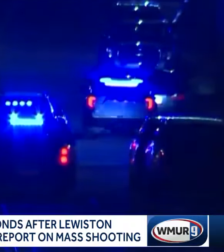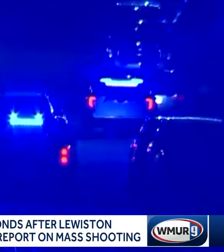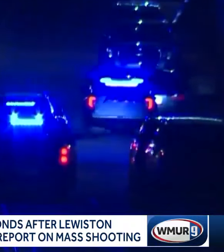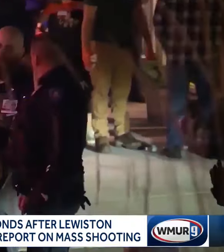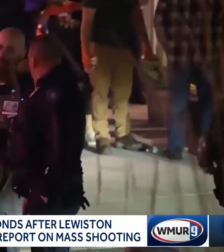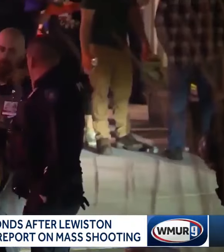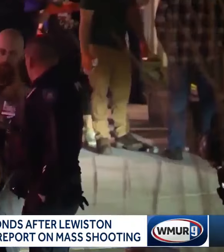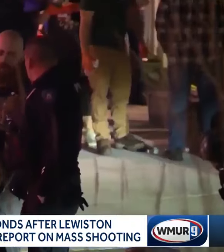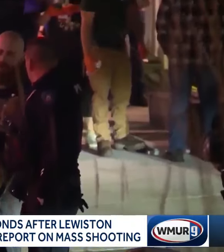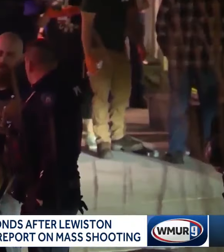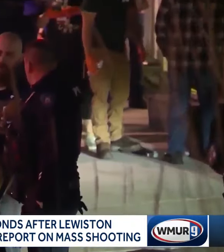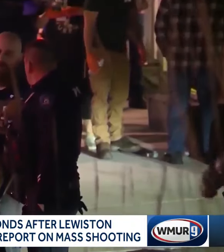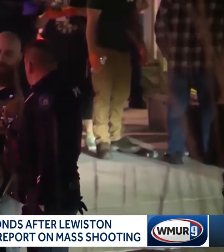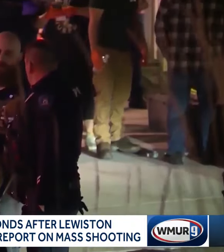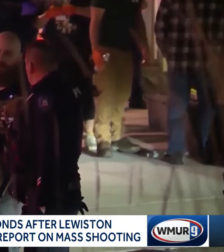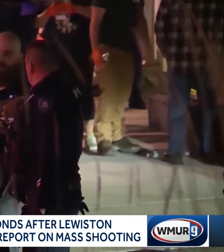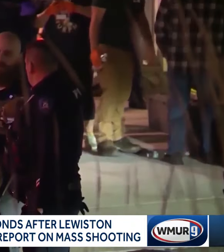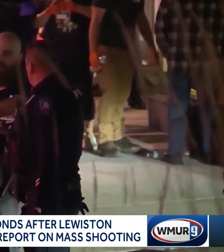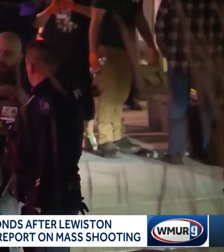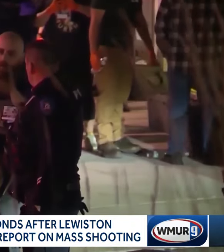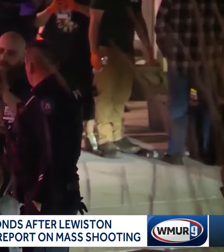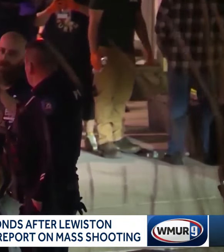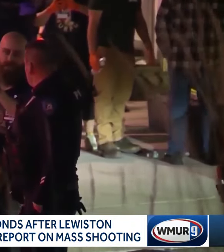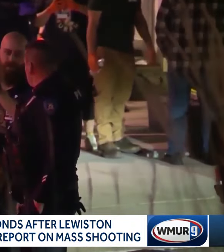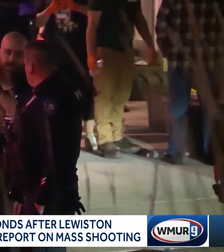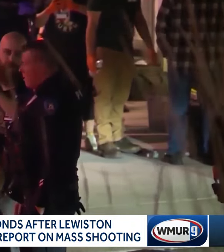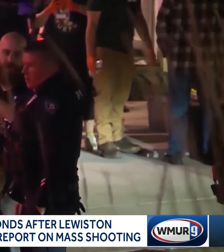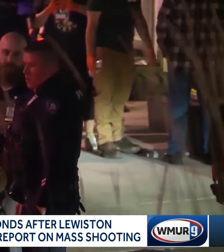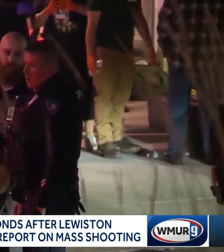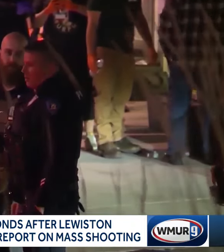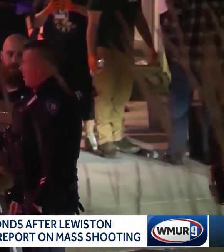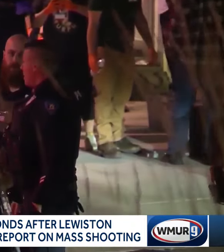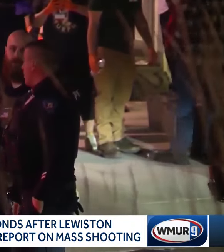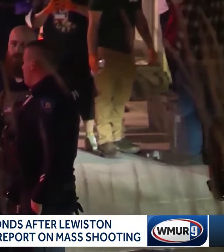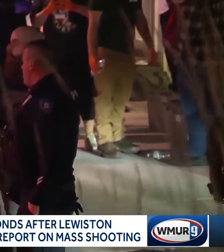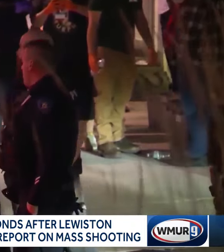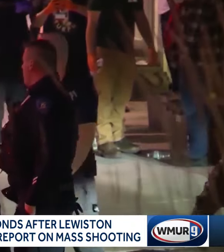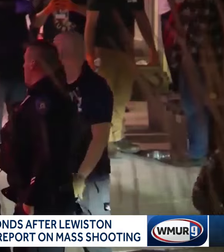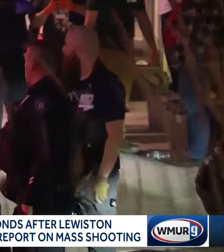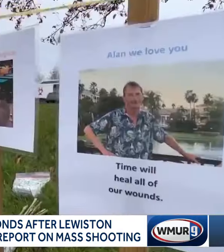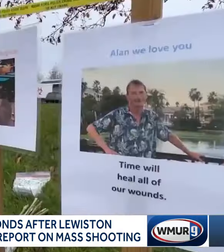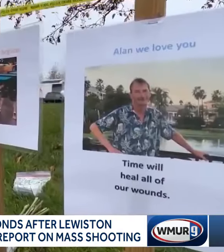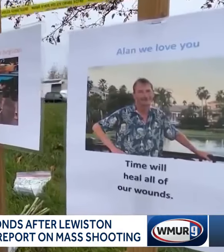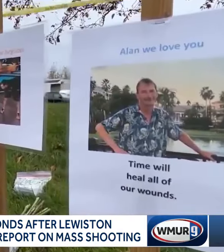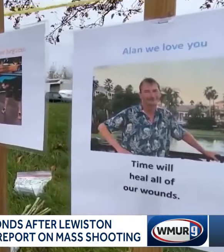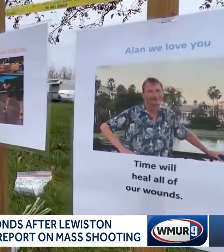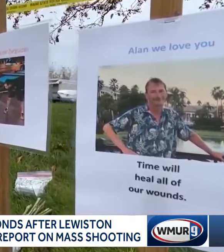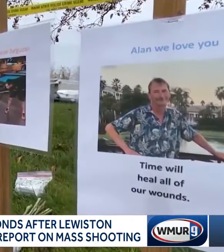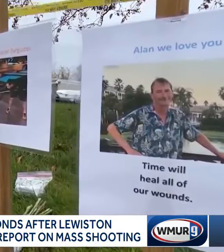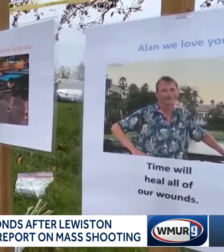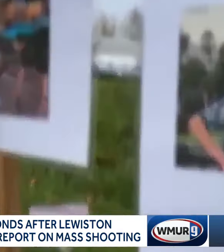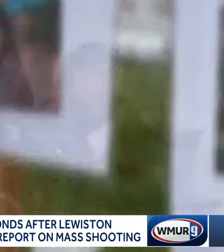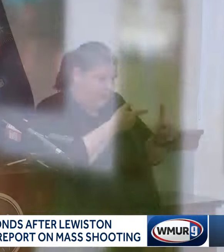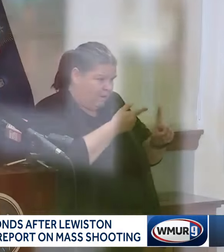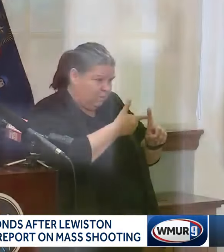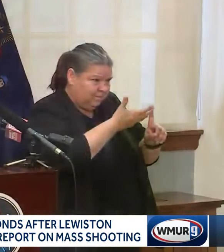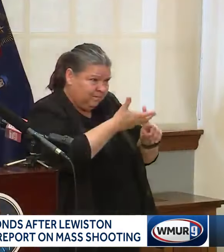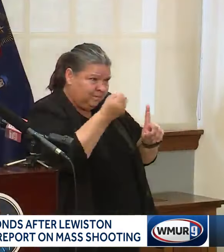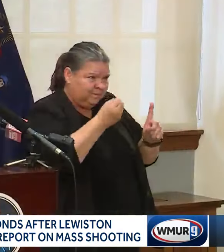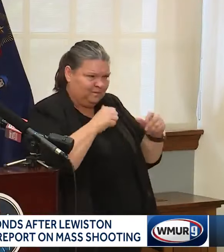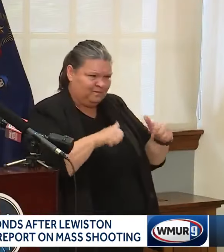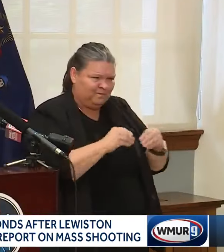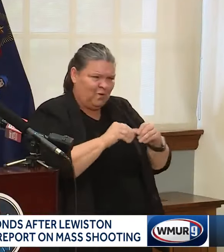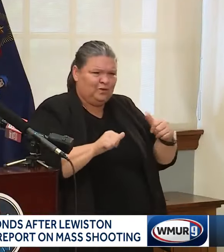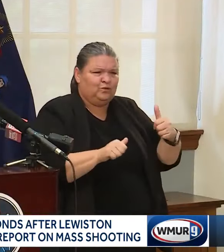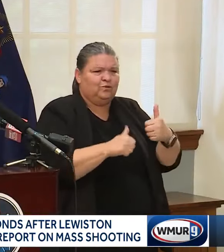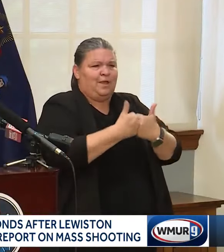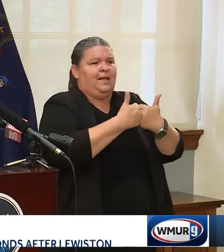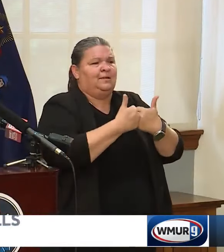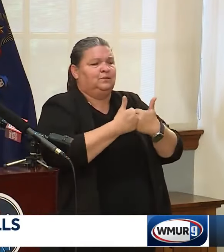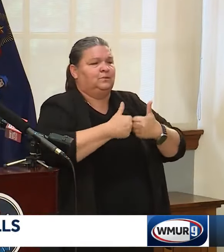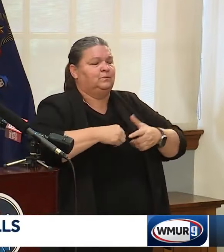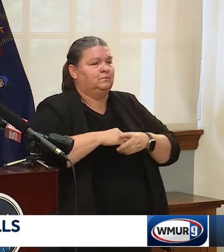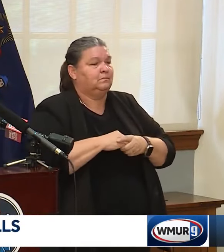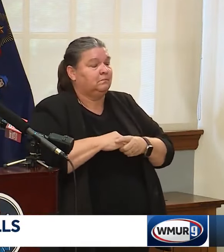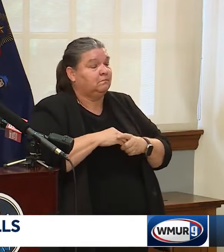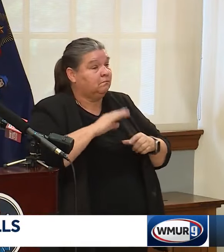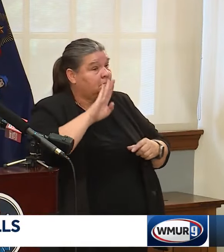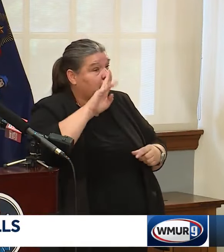SHE SAYS A HANDFUL OF INITIATIVES HAVE JUST BEEN PUT INTO PLACE, LIKE EXPANDING CRIMINAL BACKGROUND CHECKS FOR PRIVATE GUN SALES, ESTABLISHING MORE CRISIS CENTERS AND HIRING